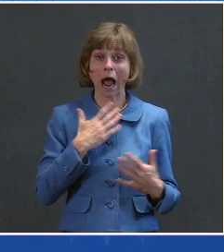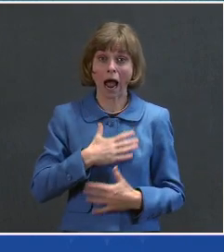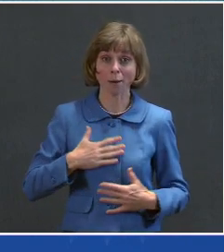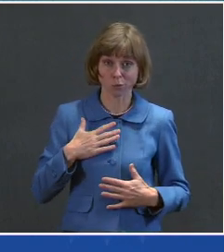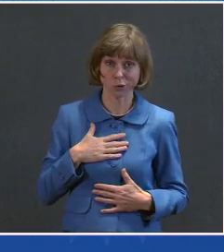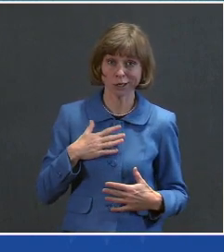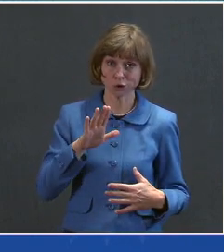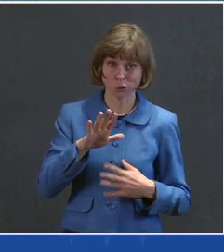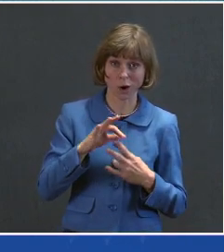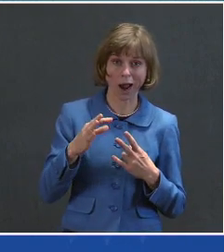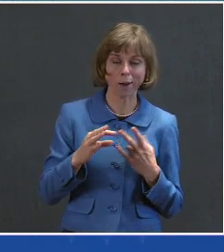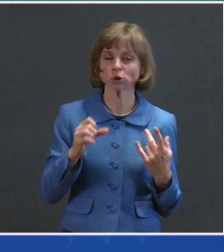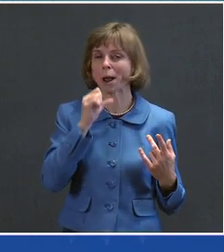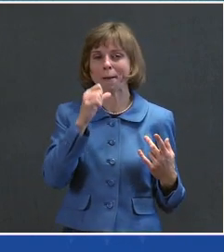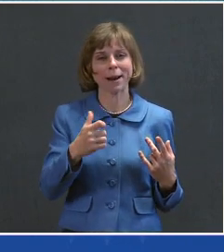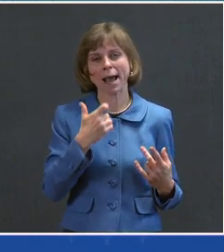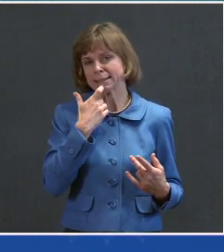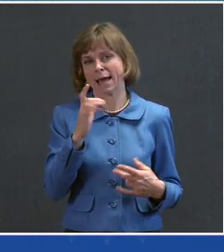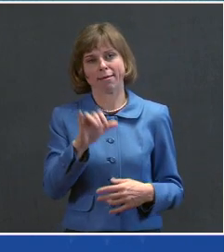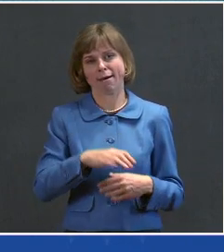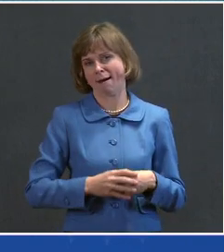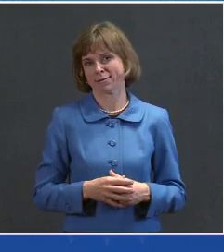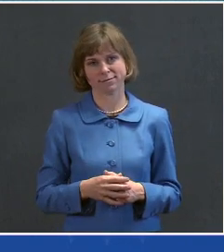I'm conveying that it was taken today